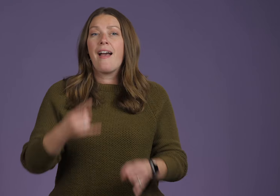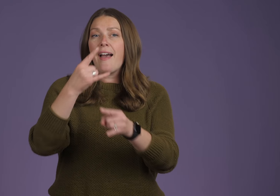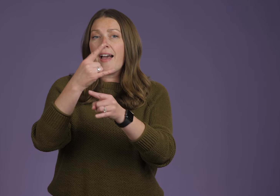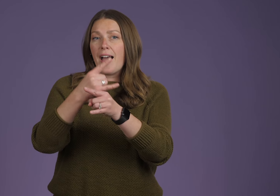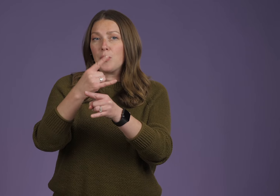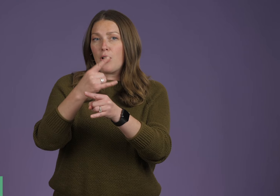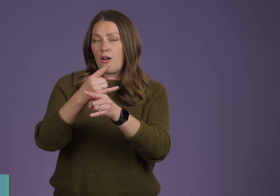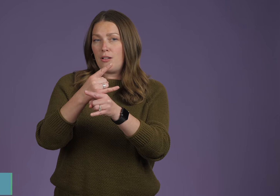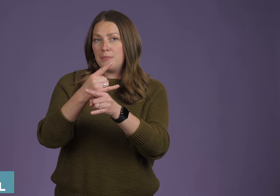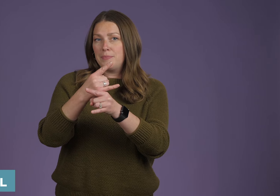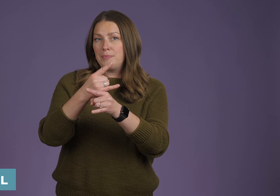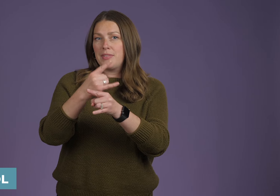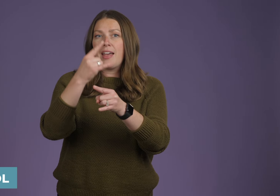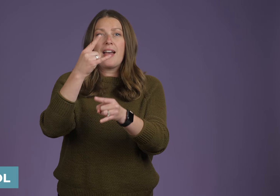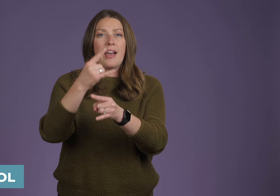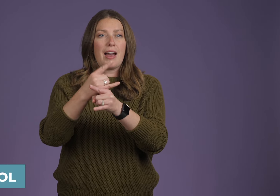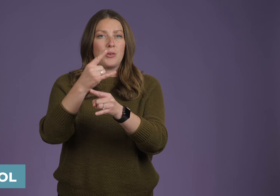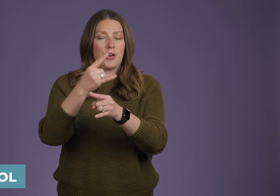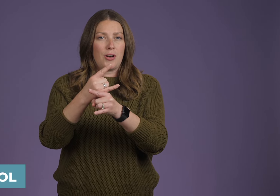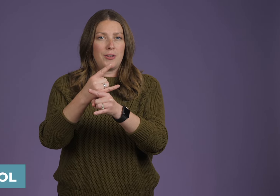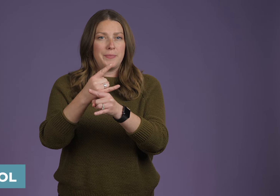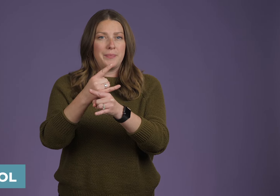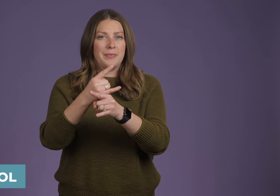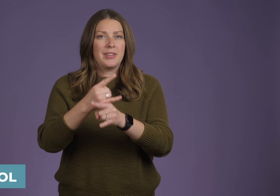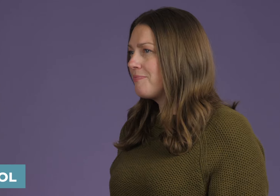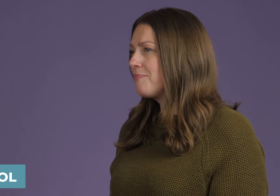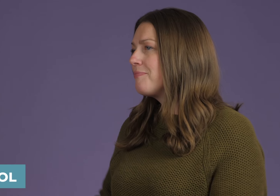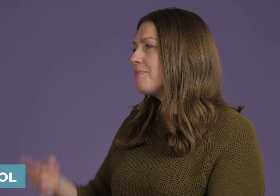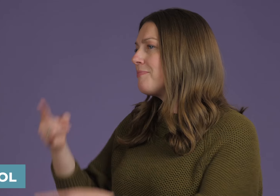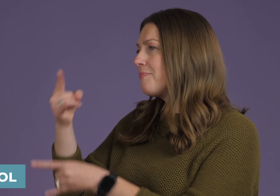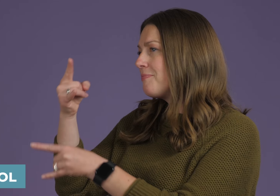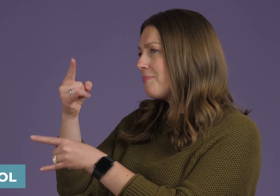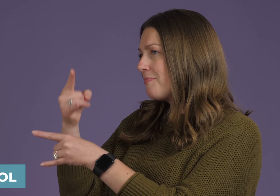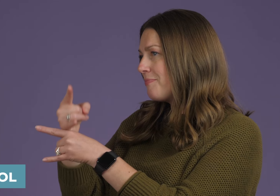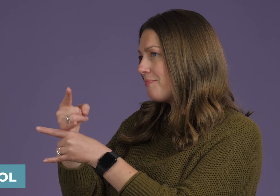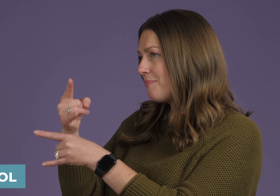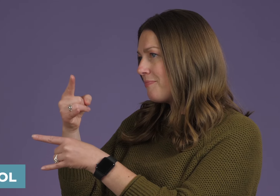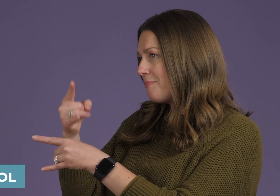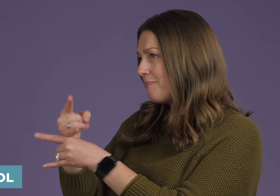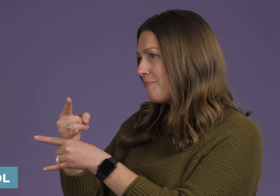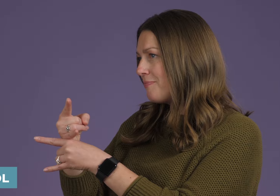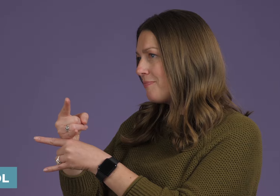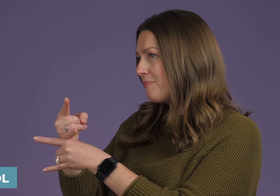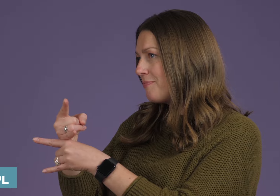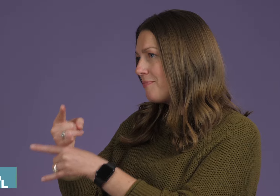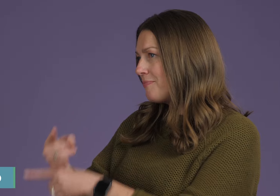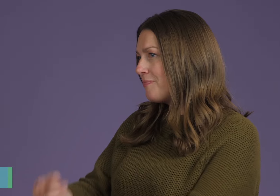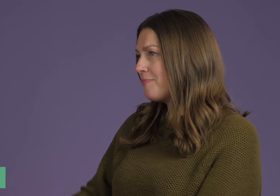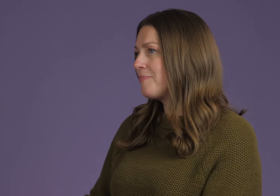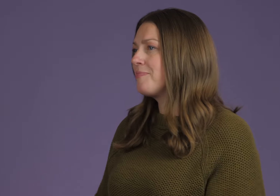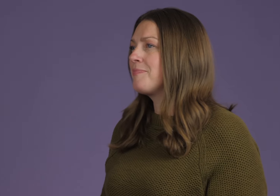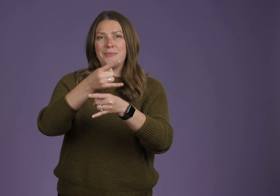Alcohol. Your index and your pinky are out and on their side.